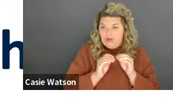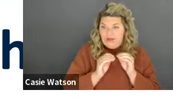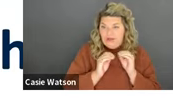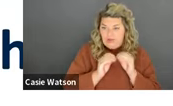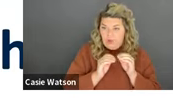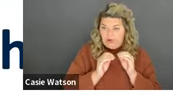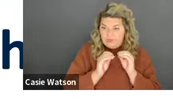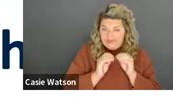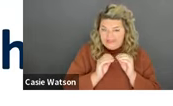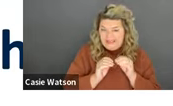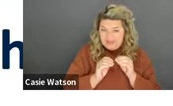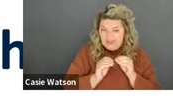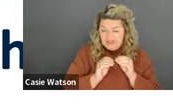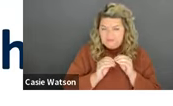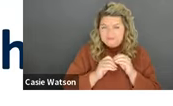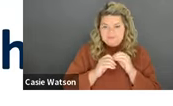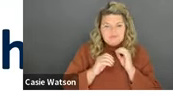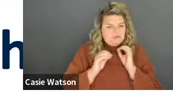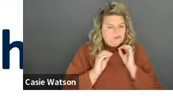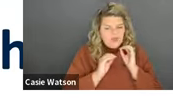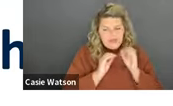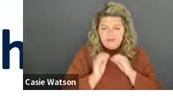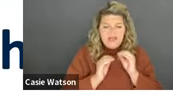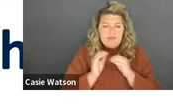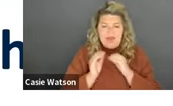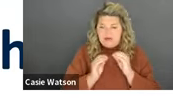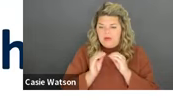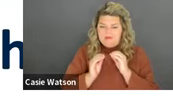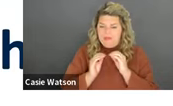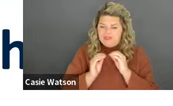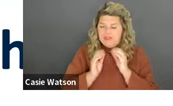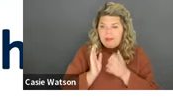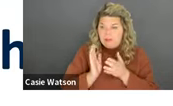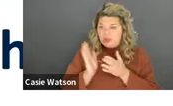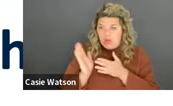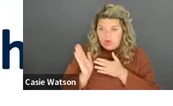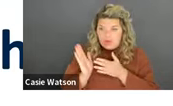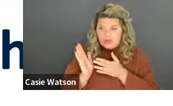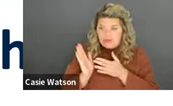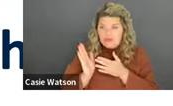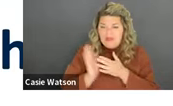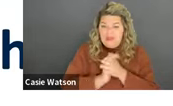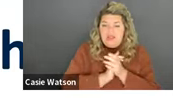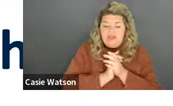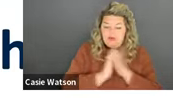during your presentation. Even any background information like books or articles.